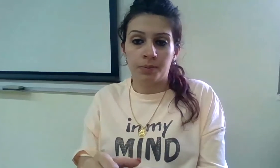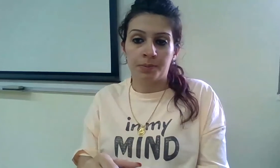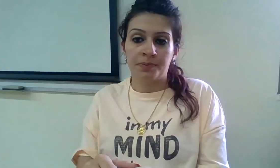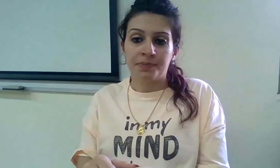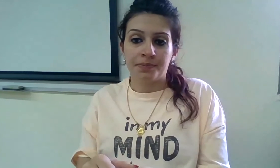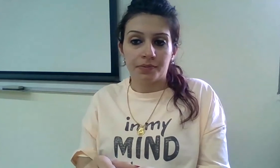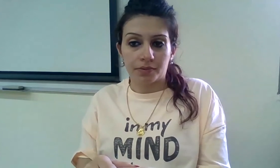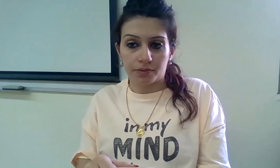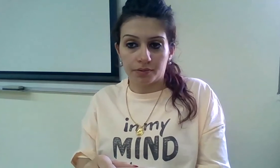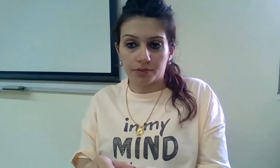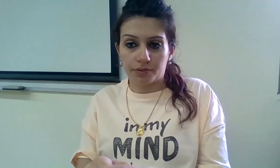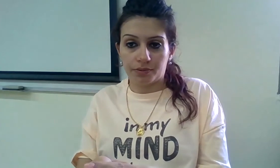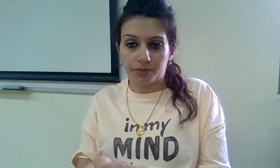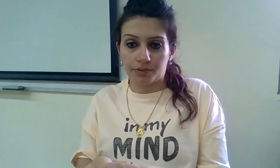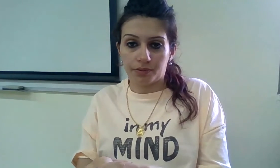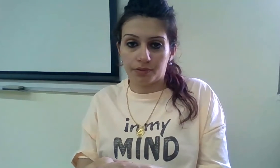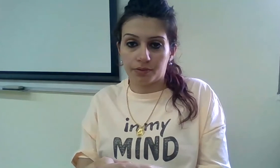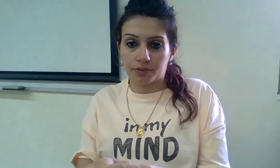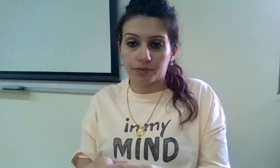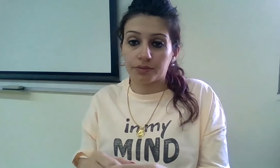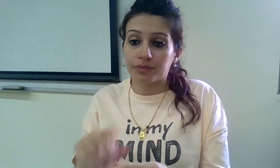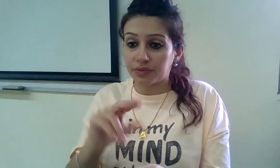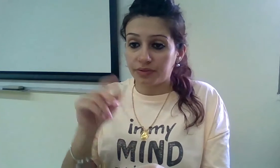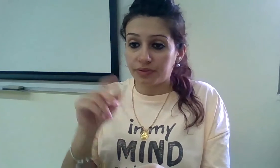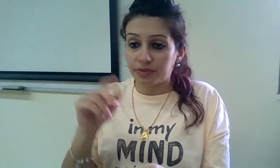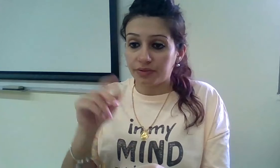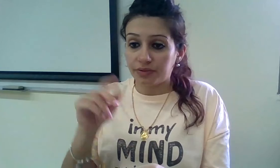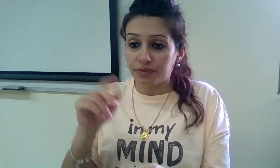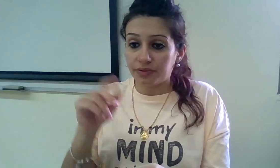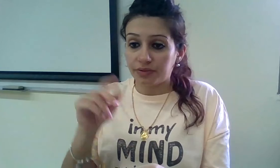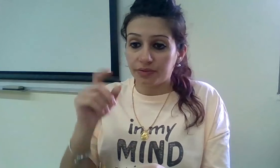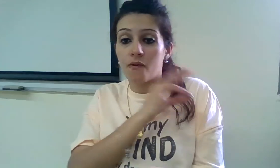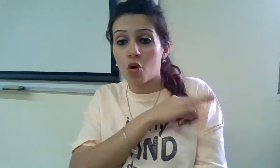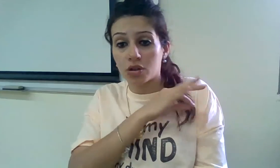on going on to secondary education, being able to join tertiary education or